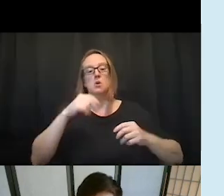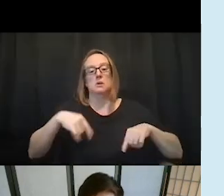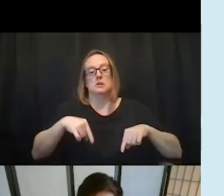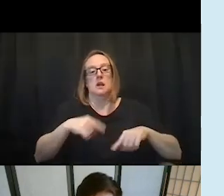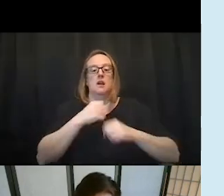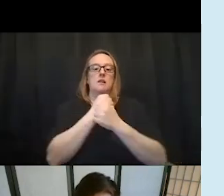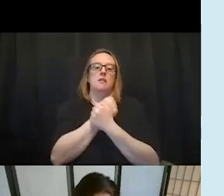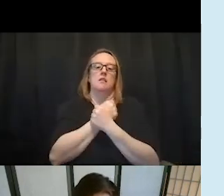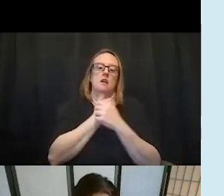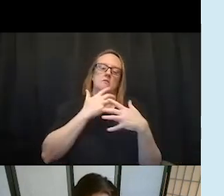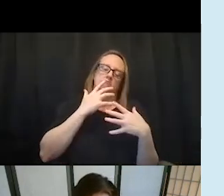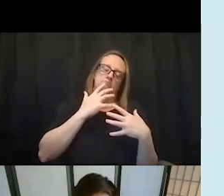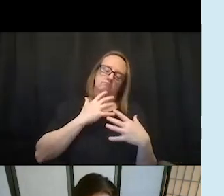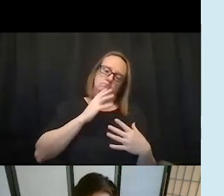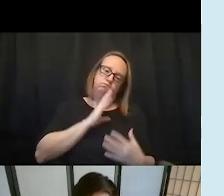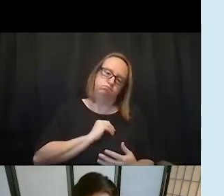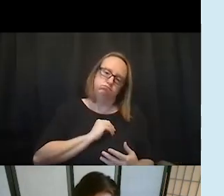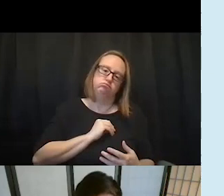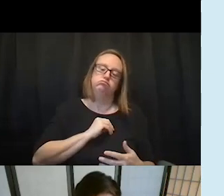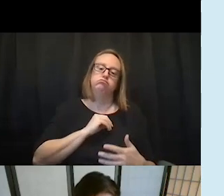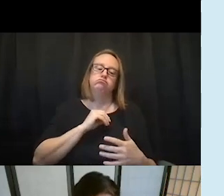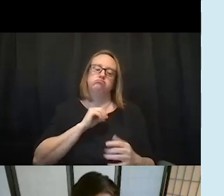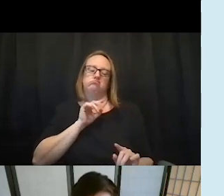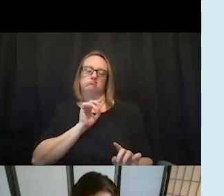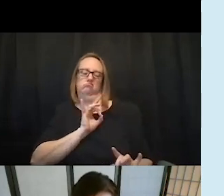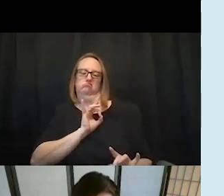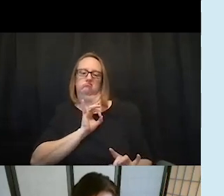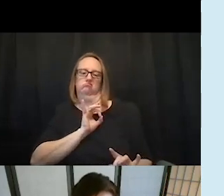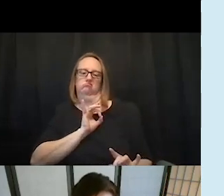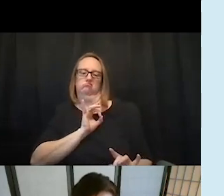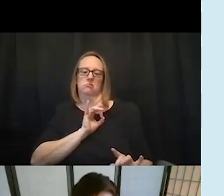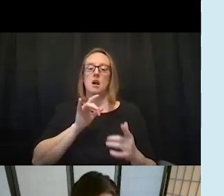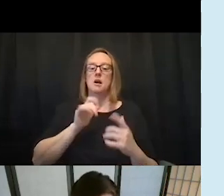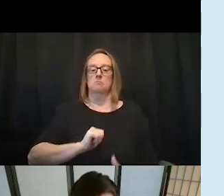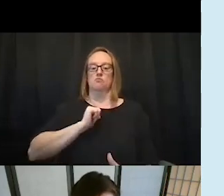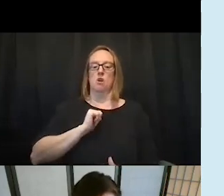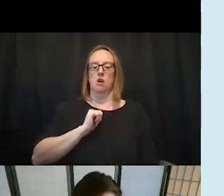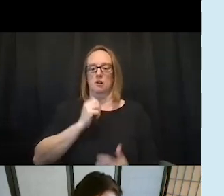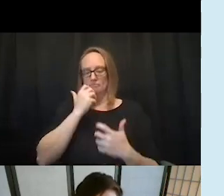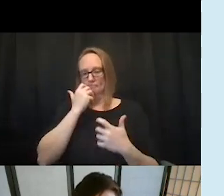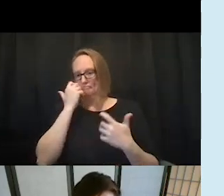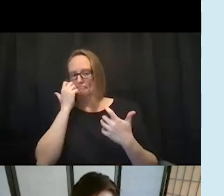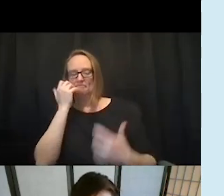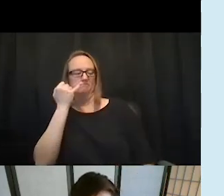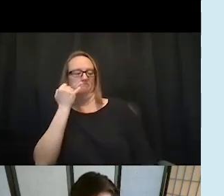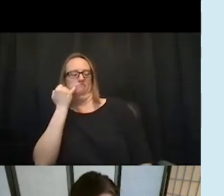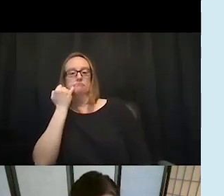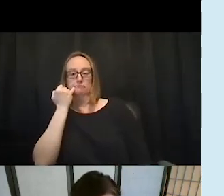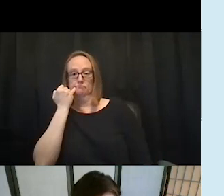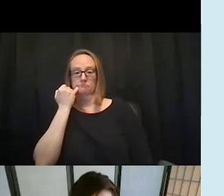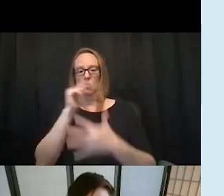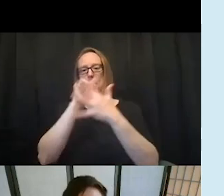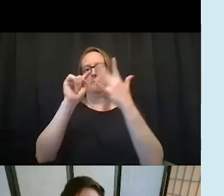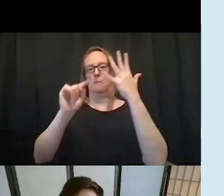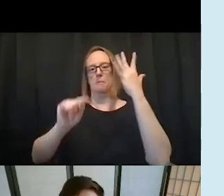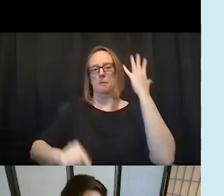and all of these uh these images represent a study that was done by Laurie Nummenmaa who